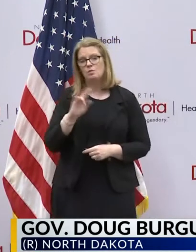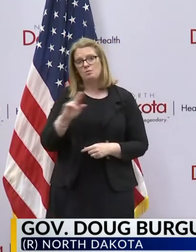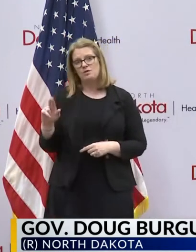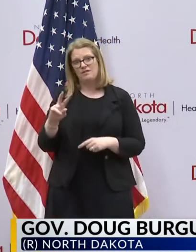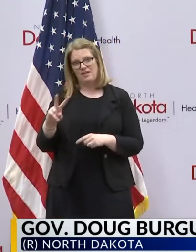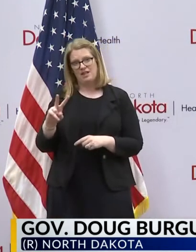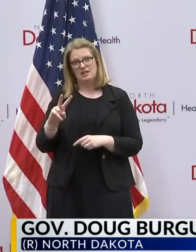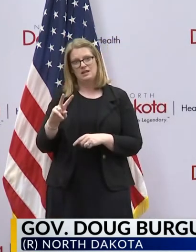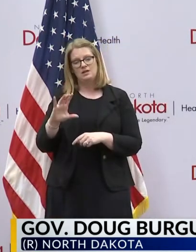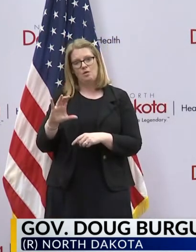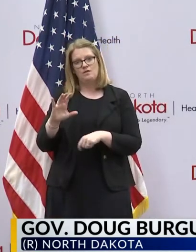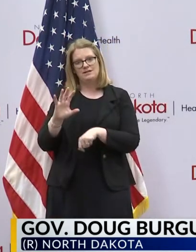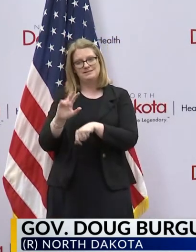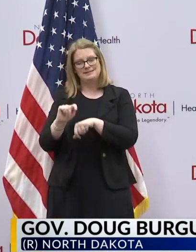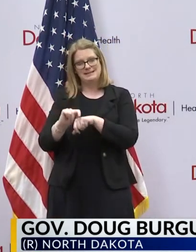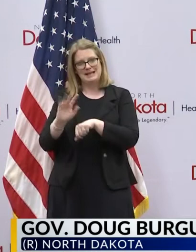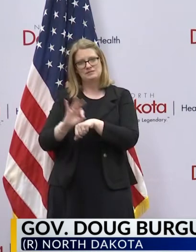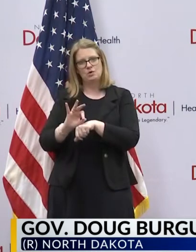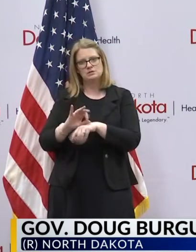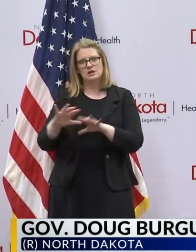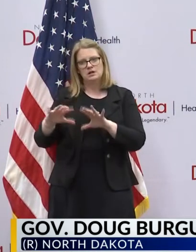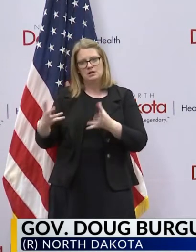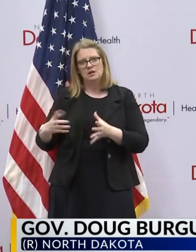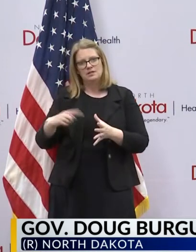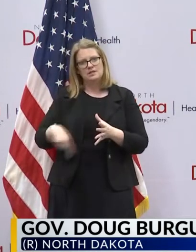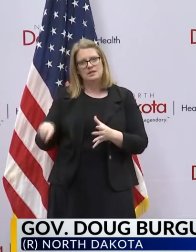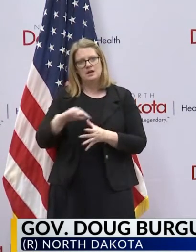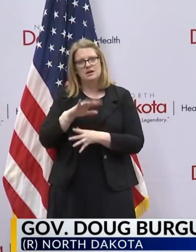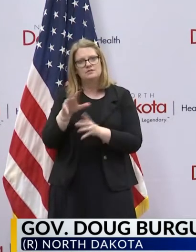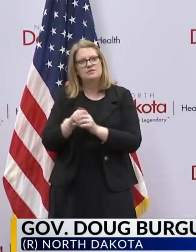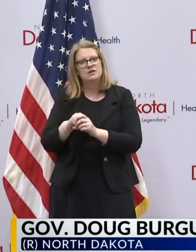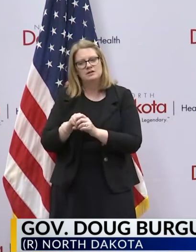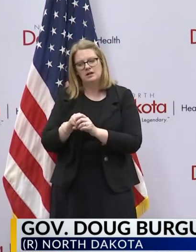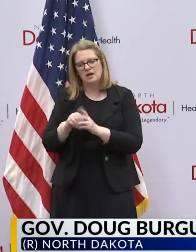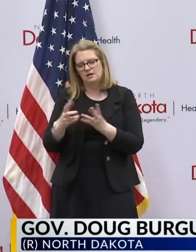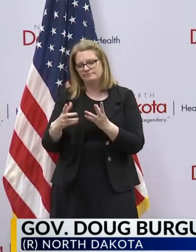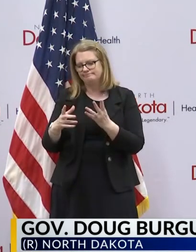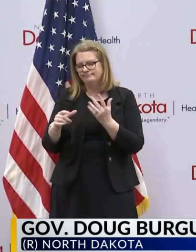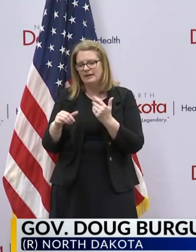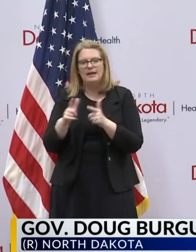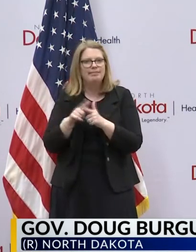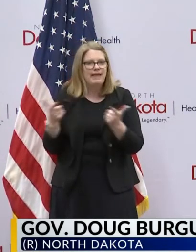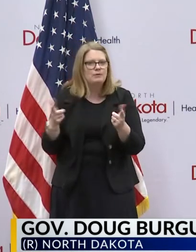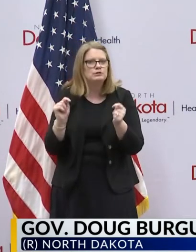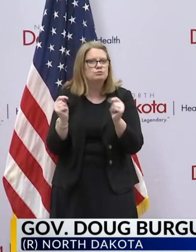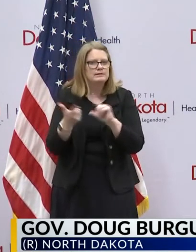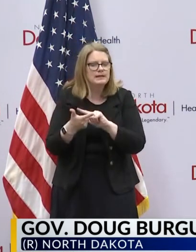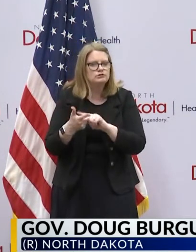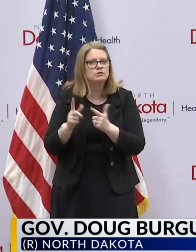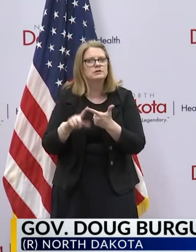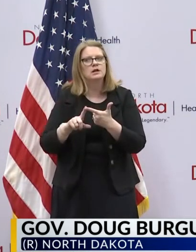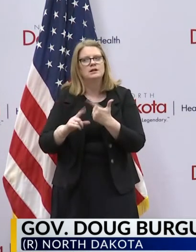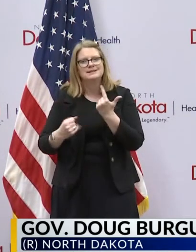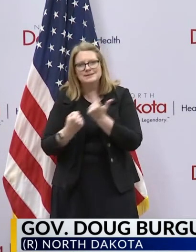WORK THAT OUR RIVER VALLEY COVID TASK FORCE IS ENGAGING WITH OVER A DOZEN COMMUNITY GROUPS IN THE